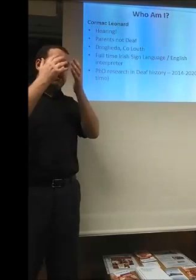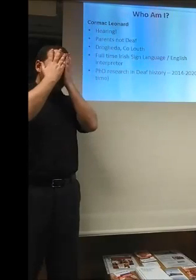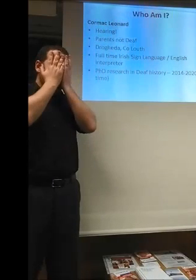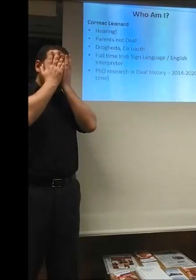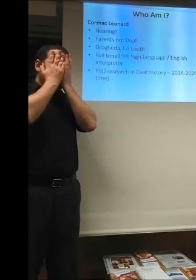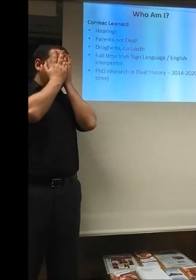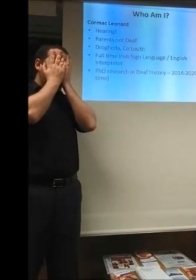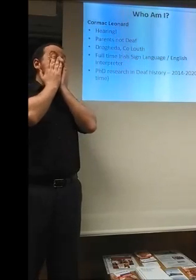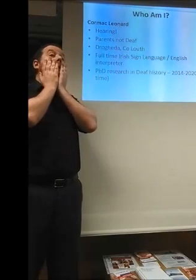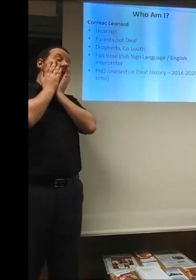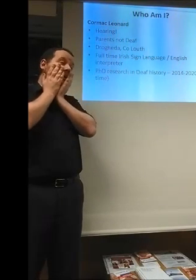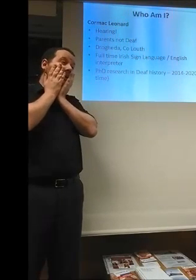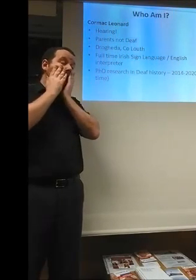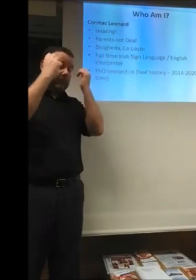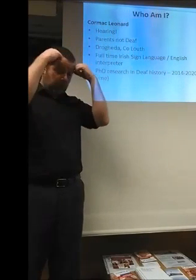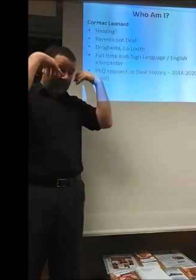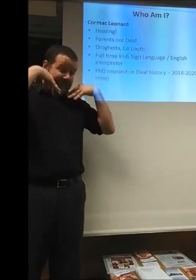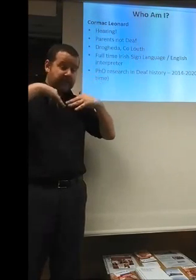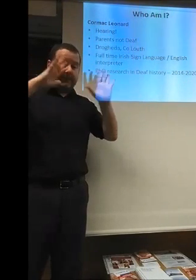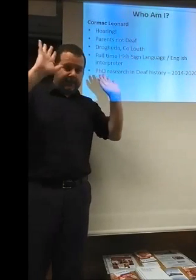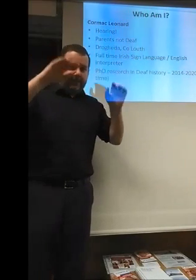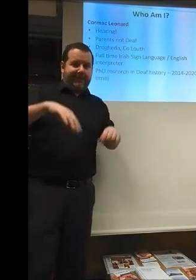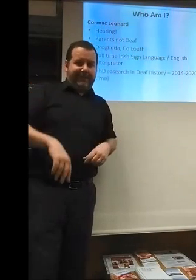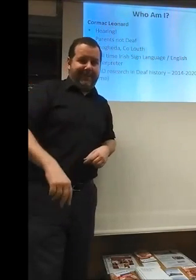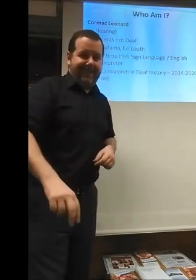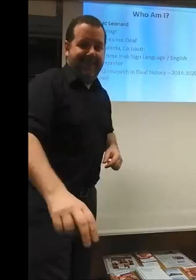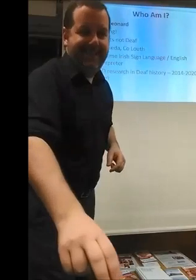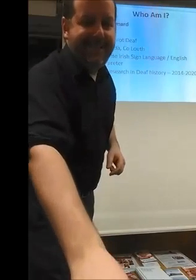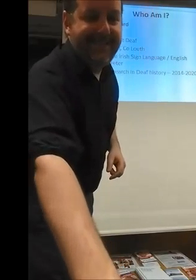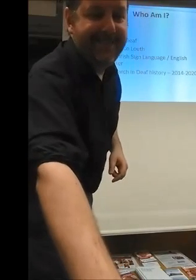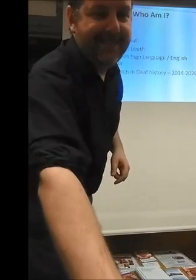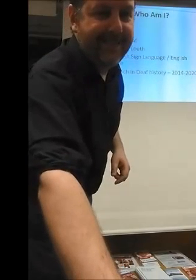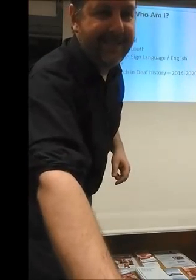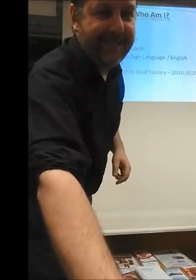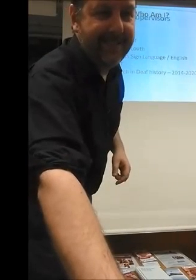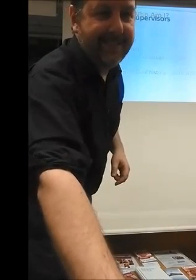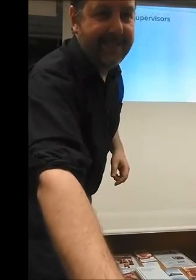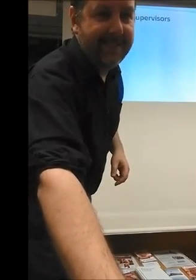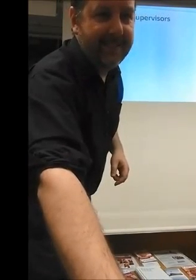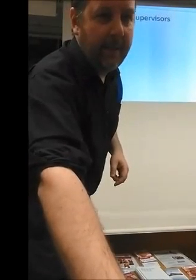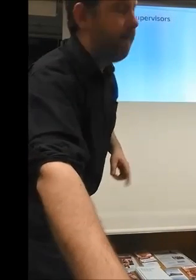another 3 now, nearly unbearable but..